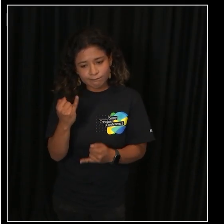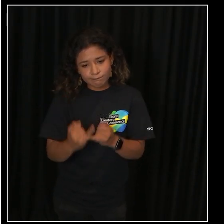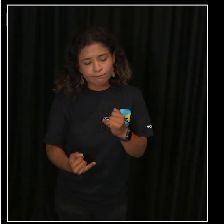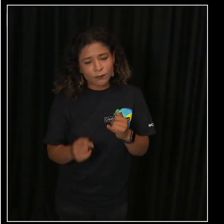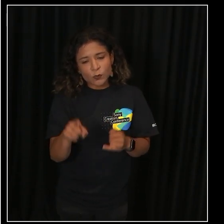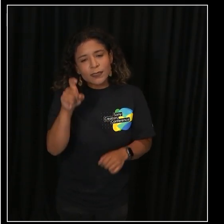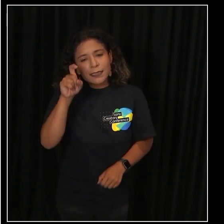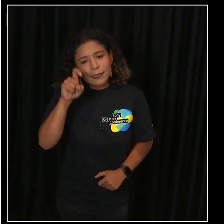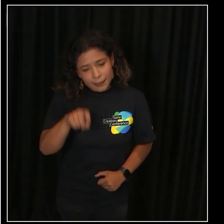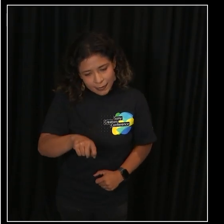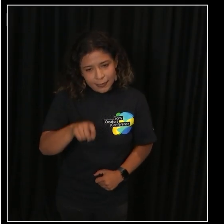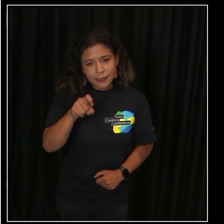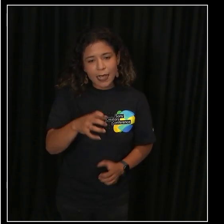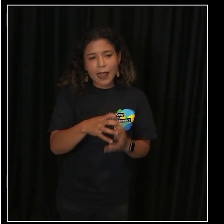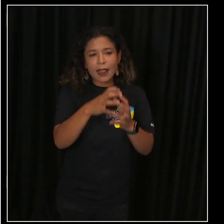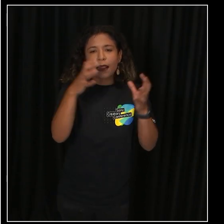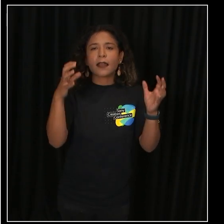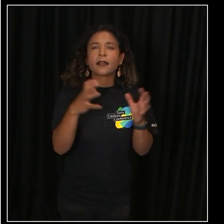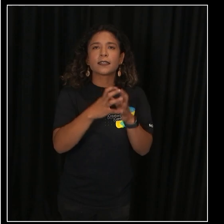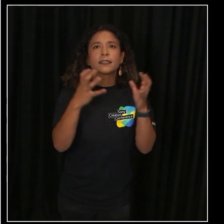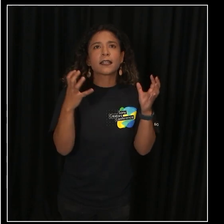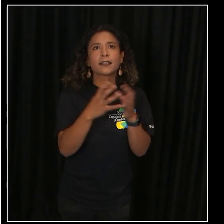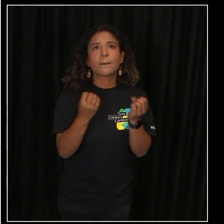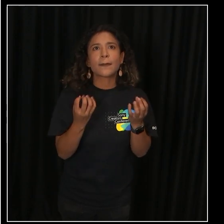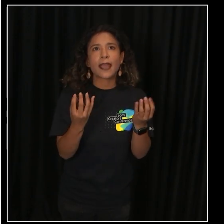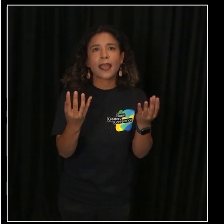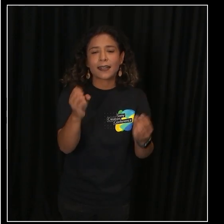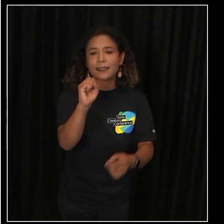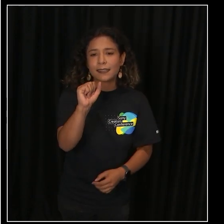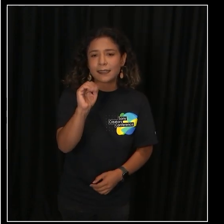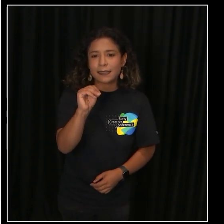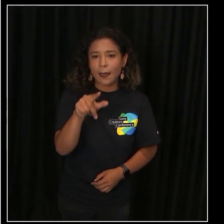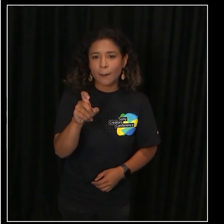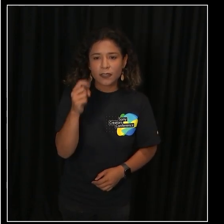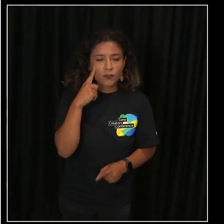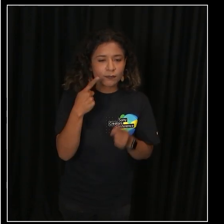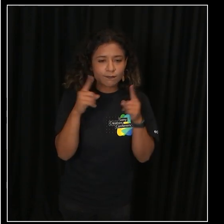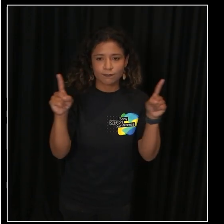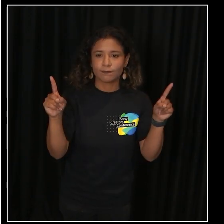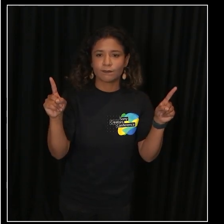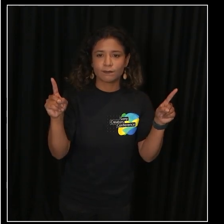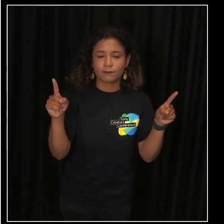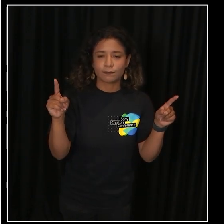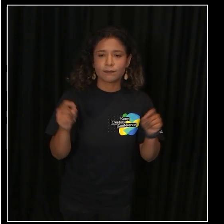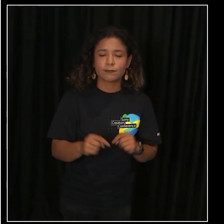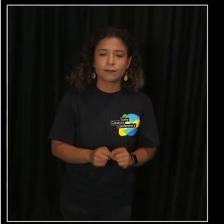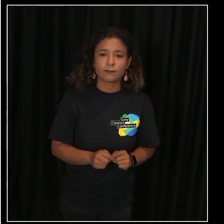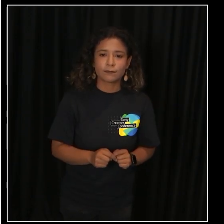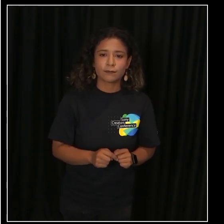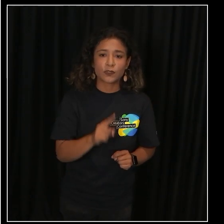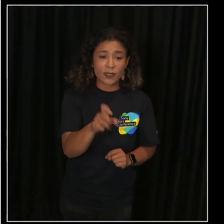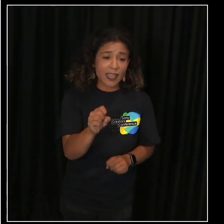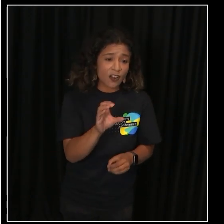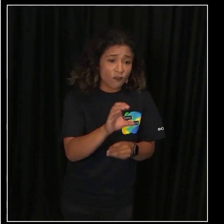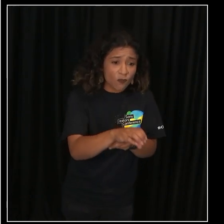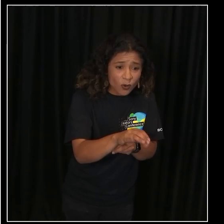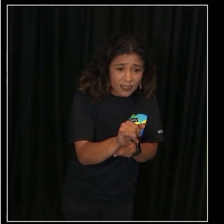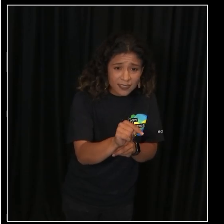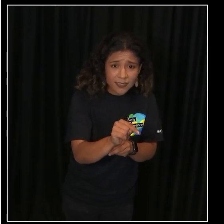lots and lots of samples for this to work well. And there are a few different ways to do that. You could either brute force it, you could do something smarter,